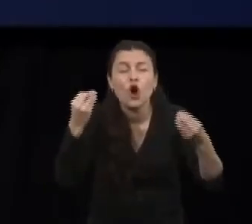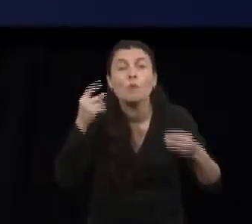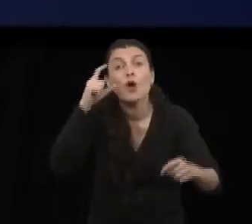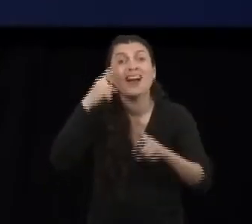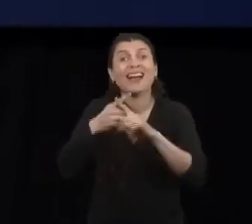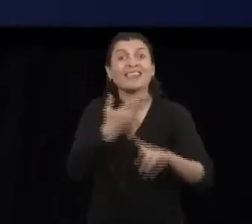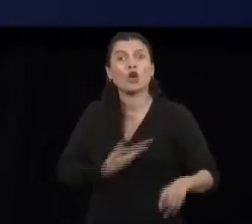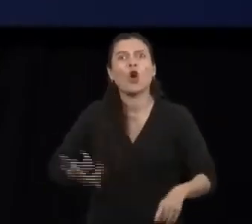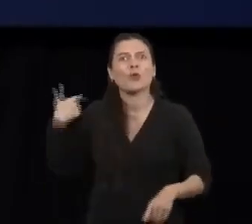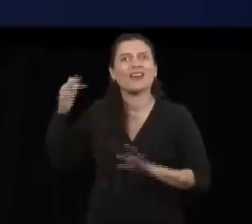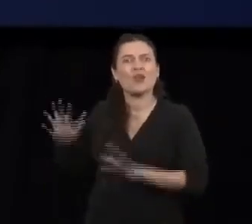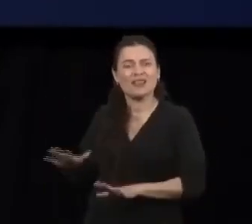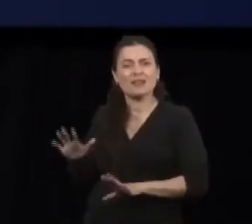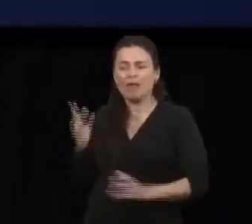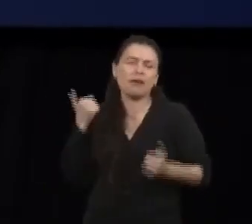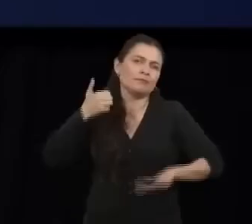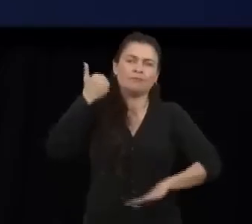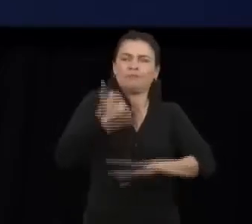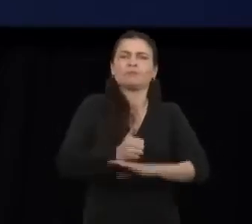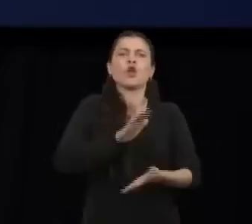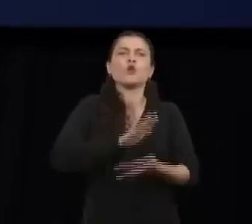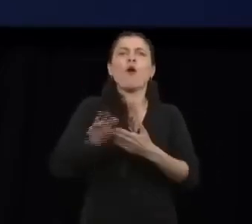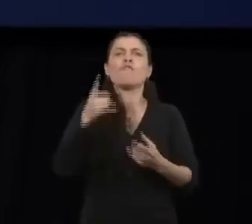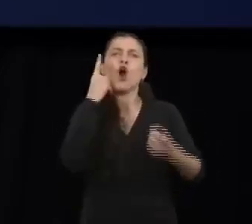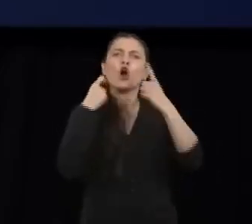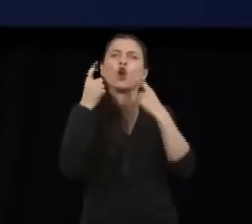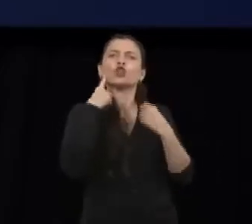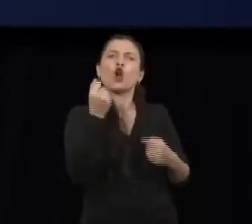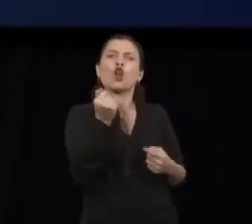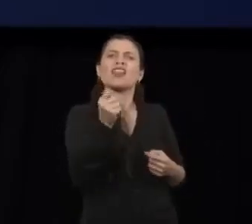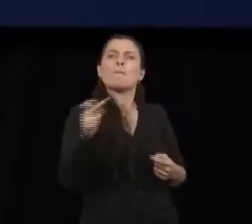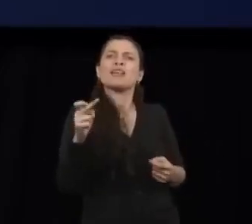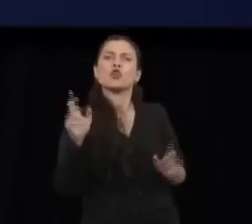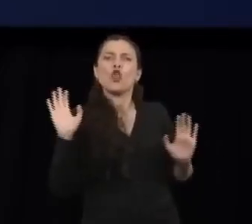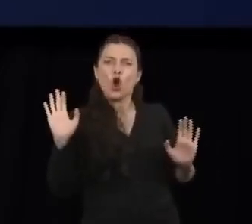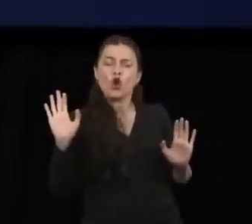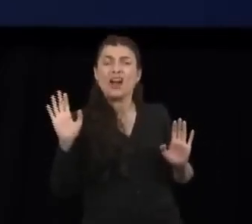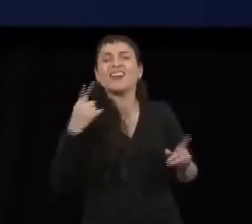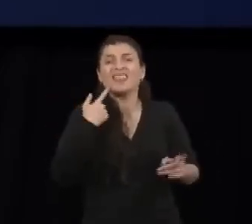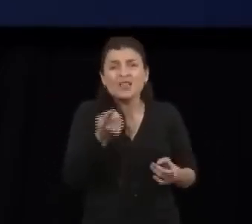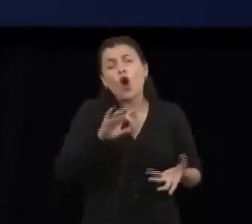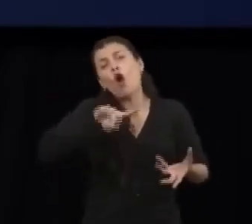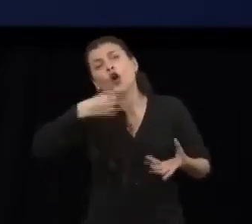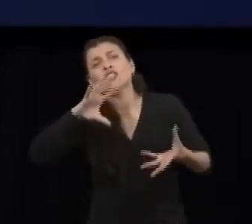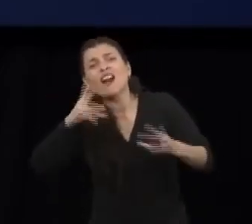It put capital controls, which is a way of evaluating without touching the type of change,